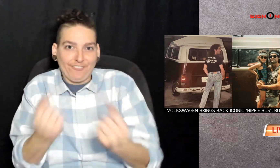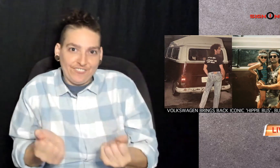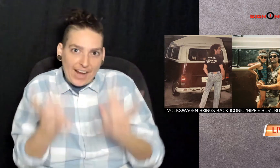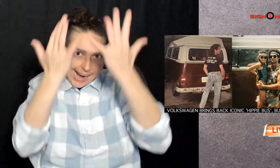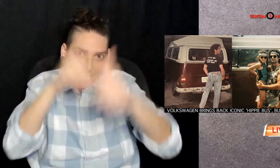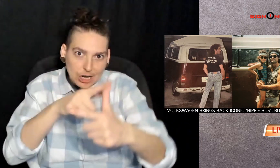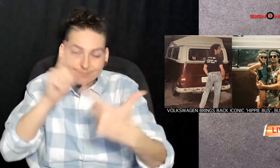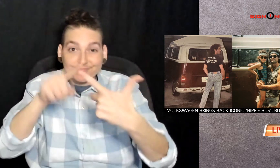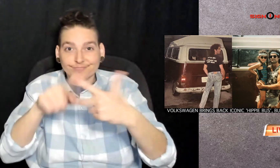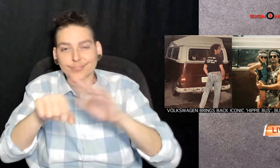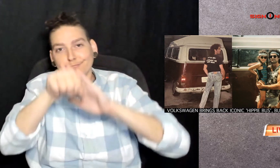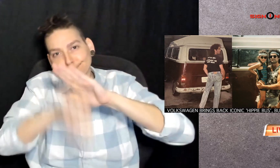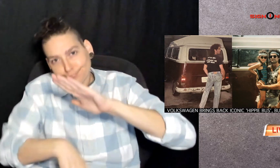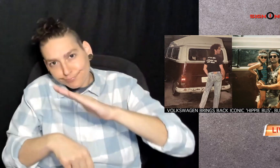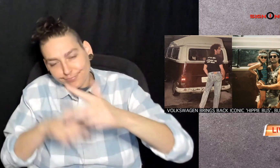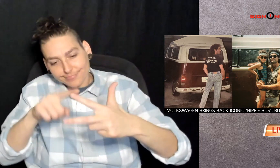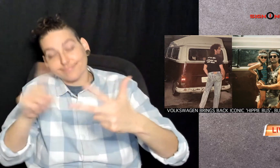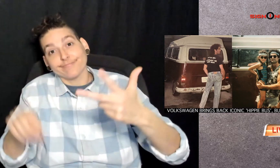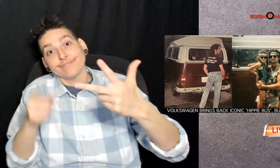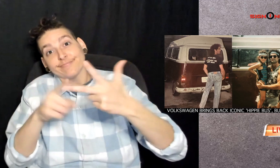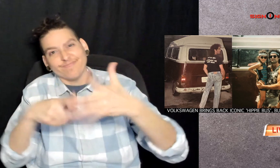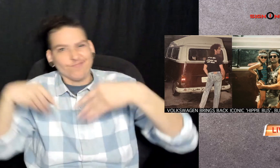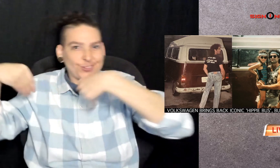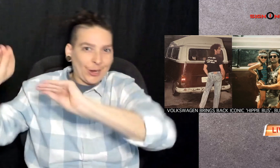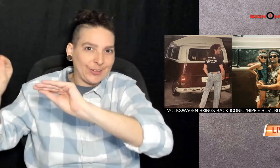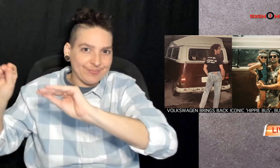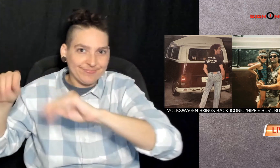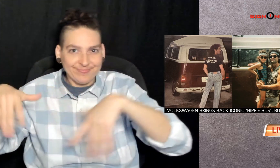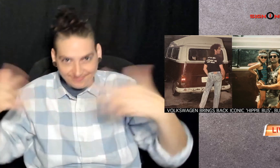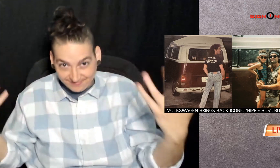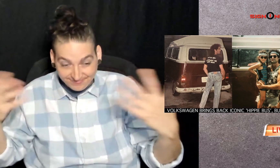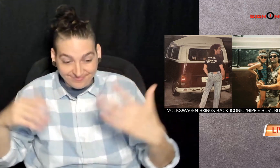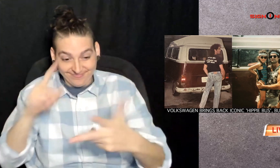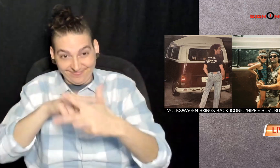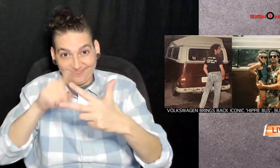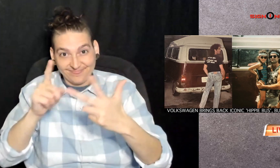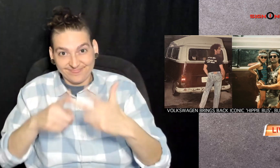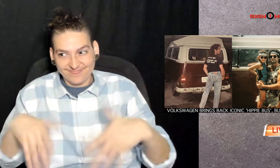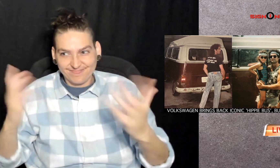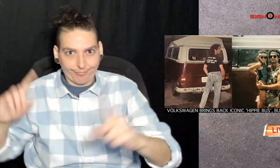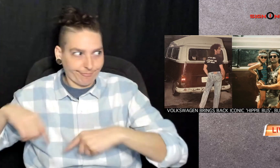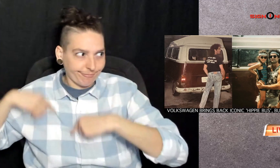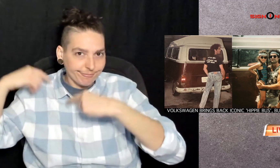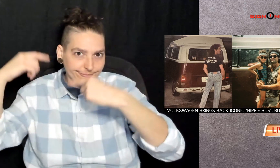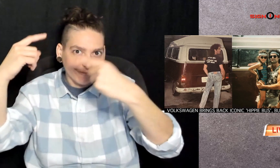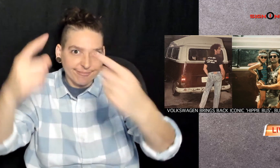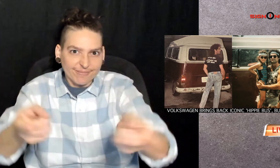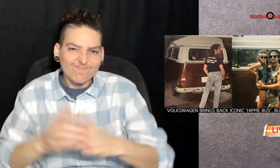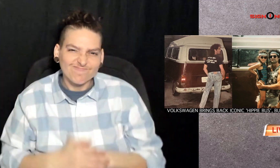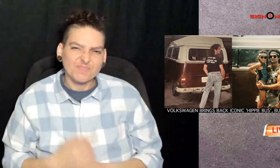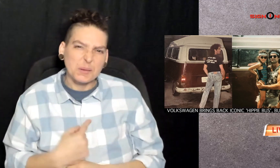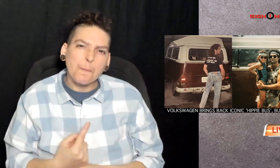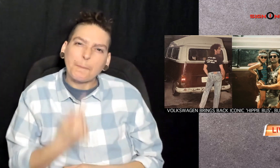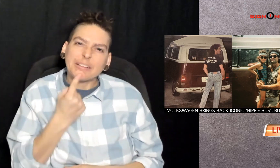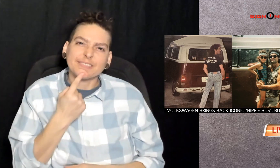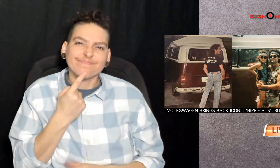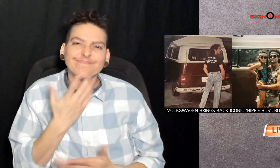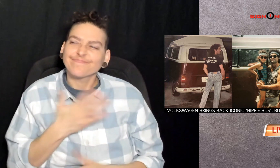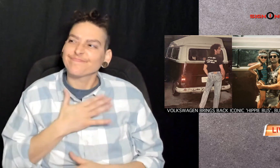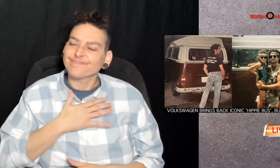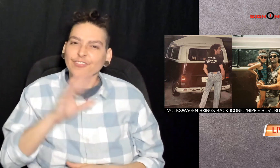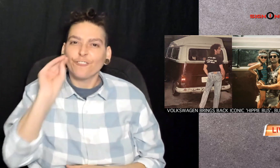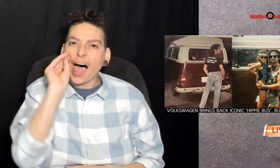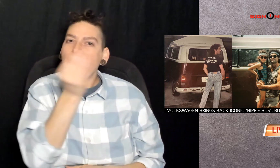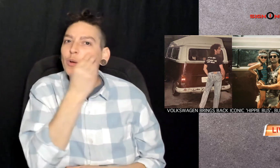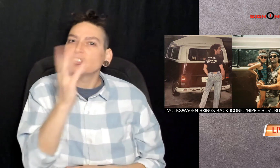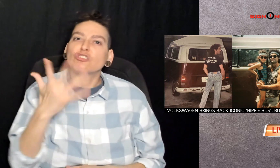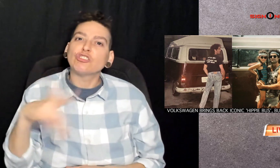fire the second one broke down and we sold the third one I really miss the flower child